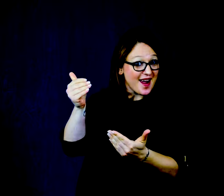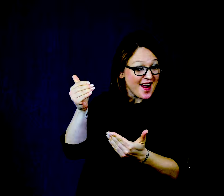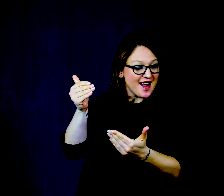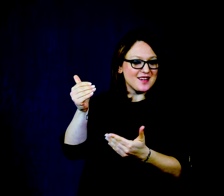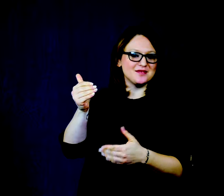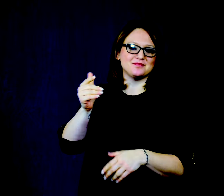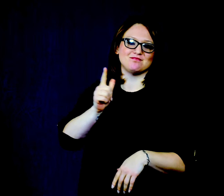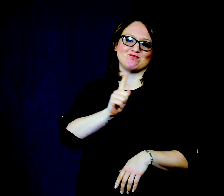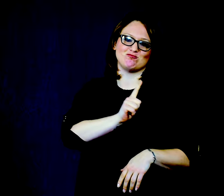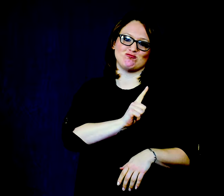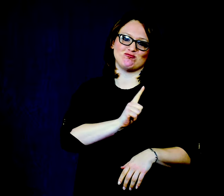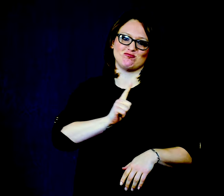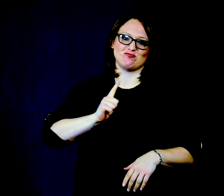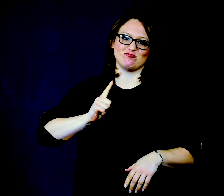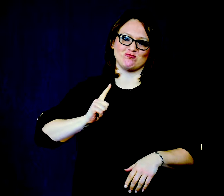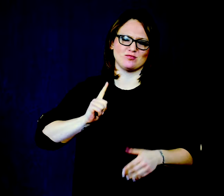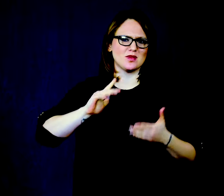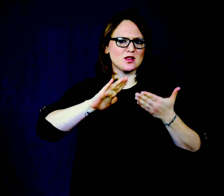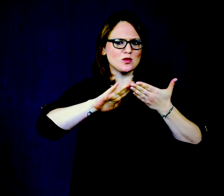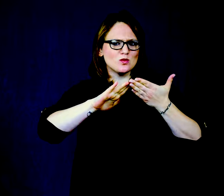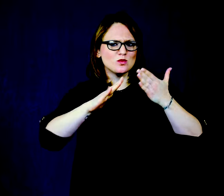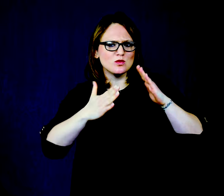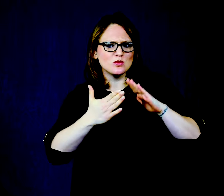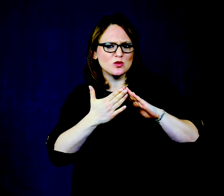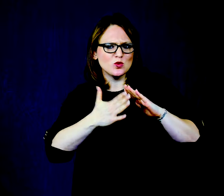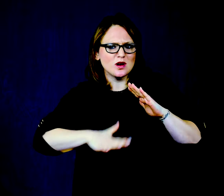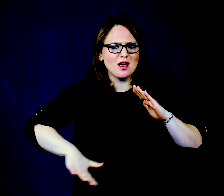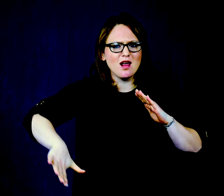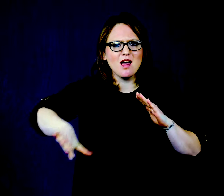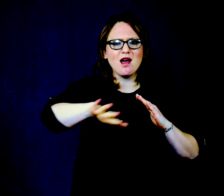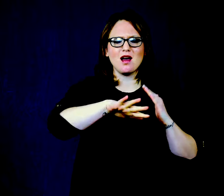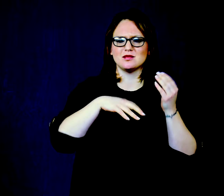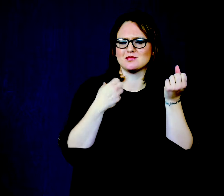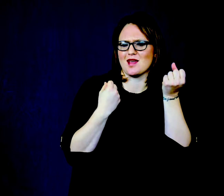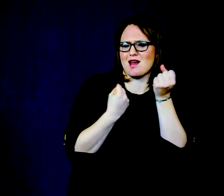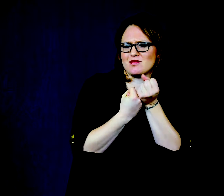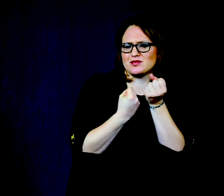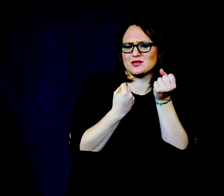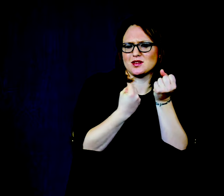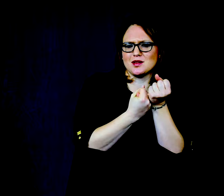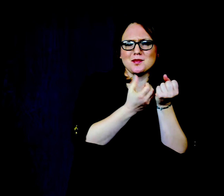our legislators, thanks to the efforts of community